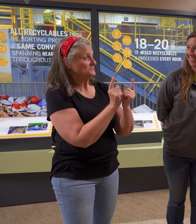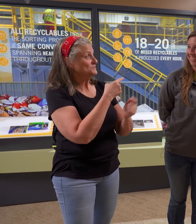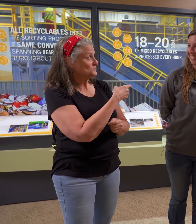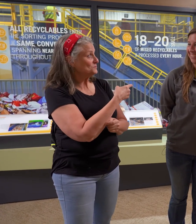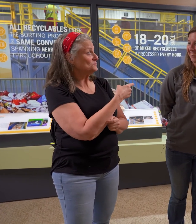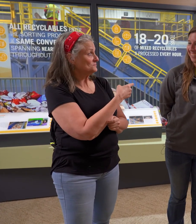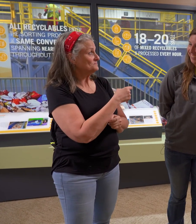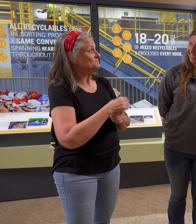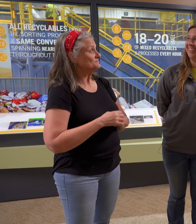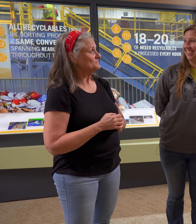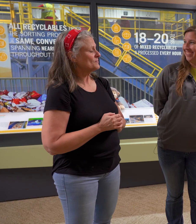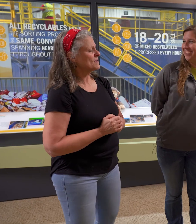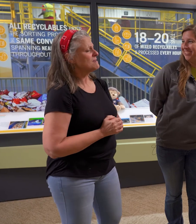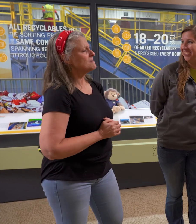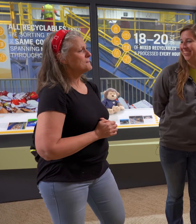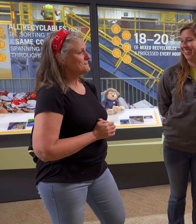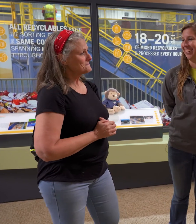It's nice to meet you Lauren. Nice to meet you too.